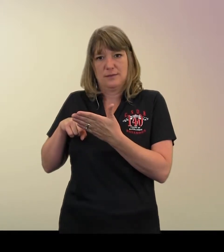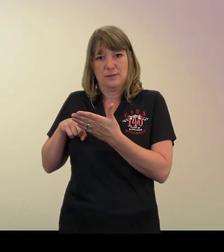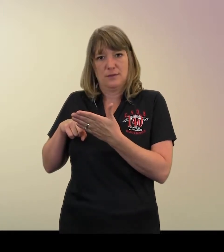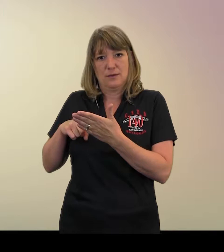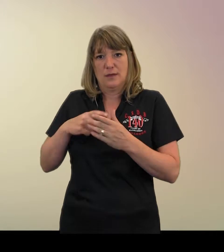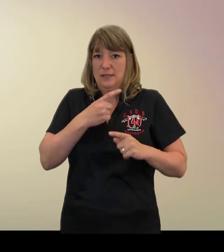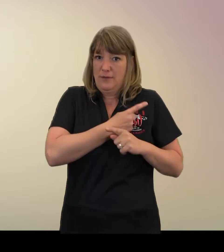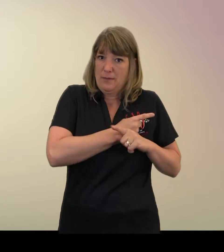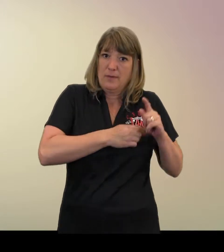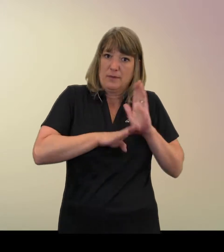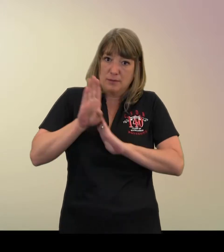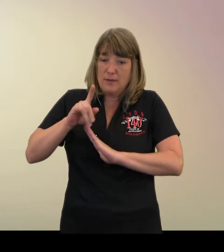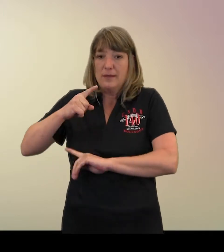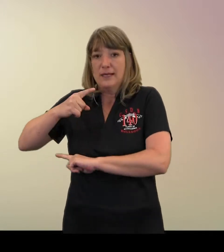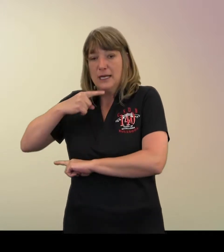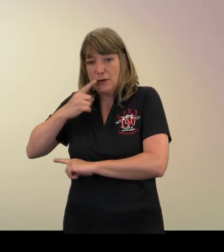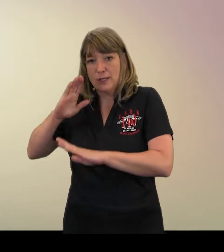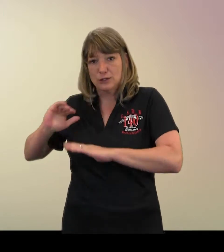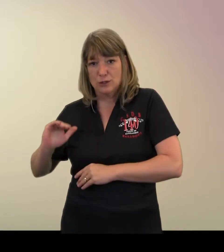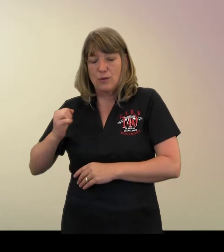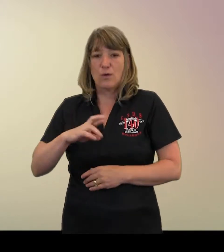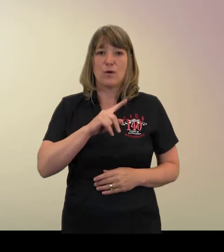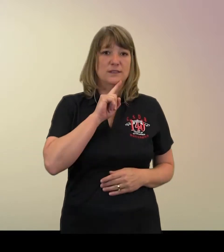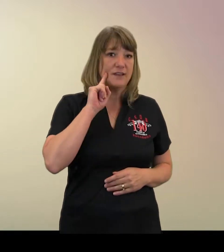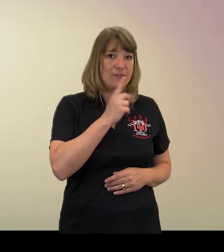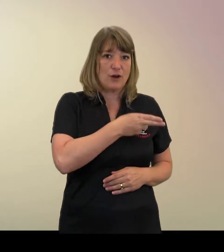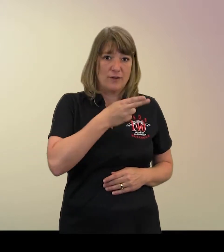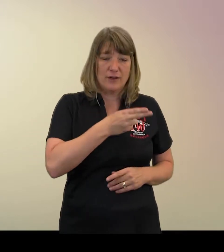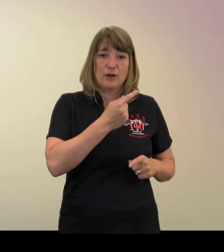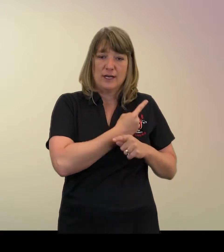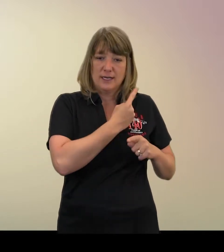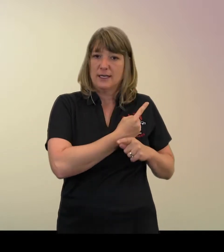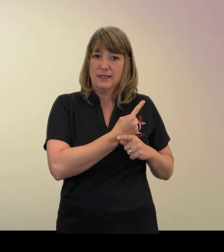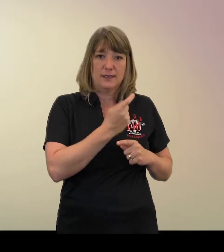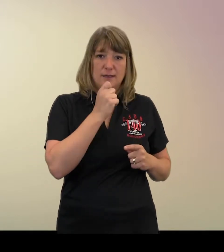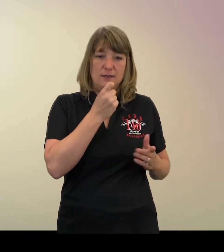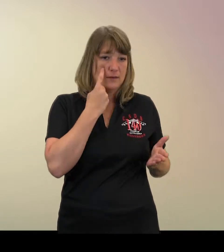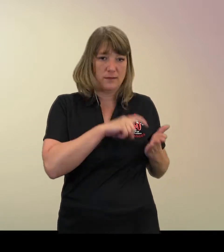among typically developing hearing children or children, who are deaf and hard of hearing.